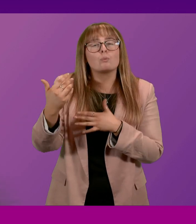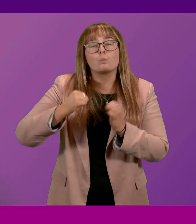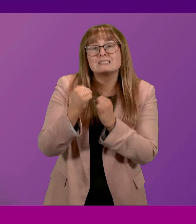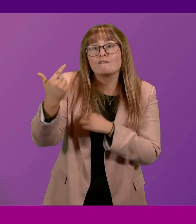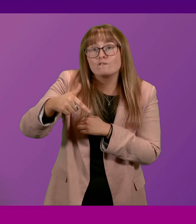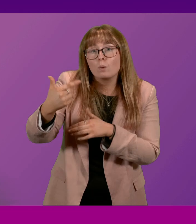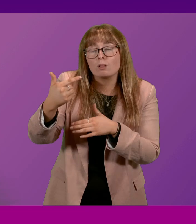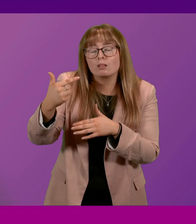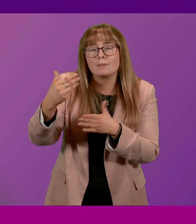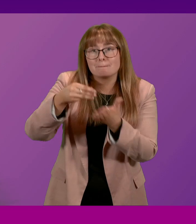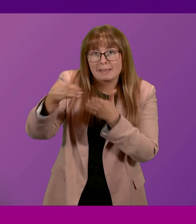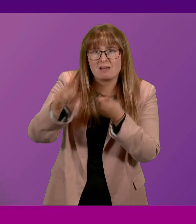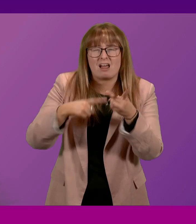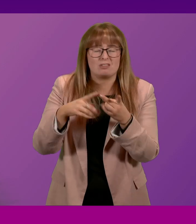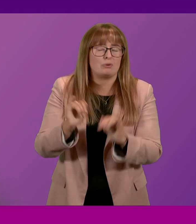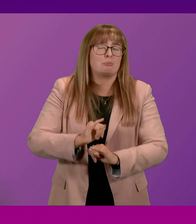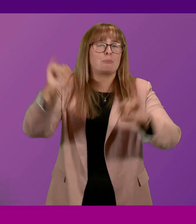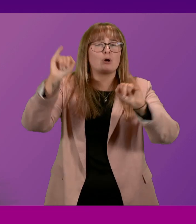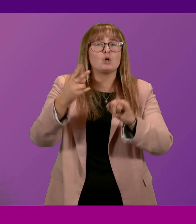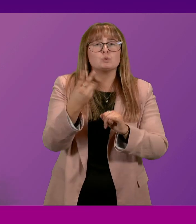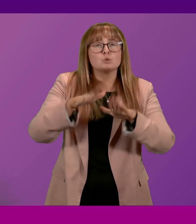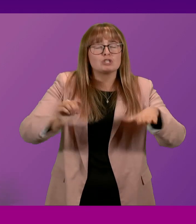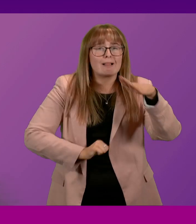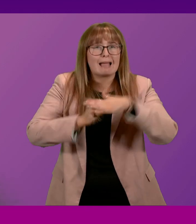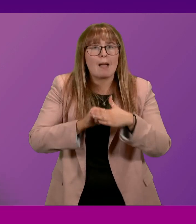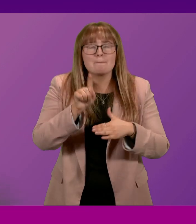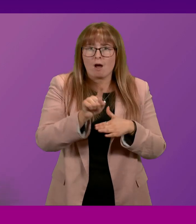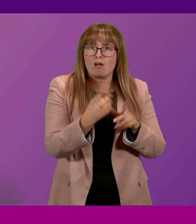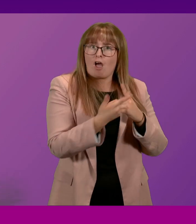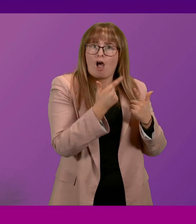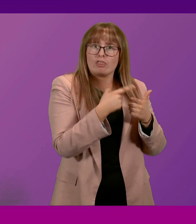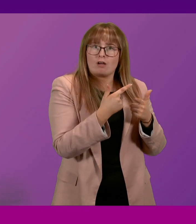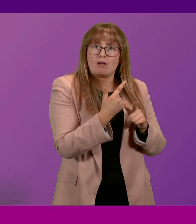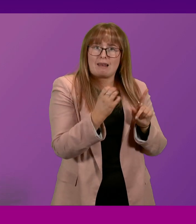callous two-child cap. The rest of the Labour group backed those two policies, which will